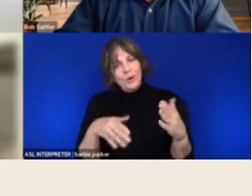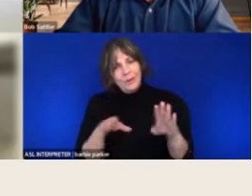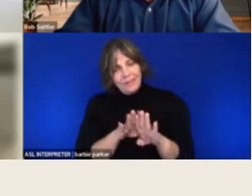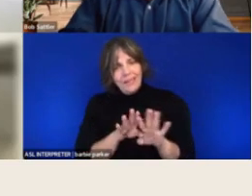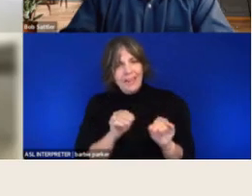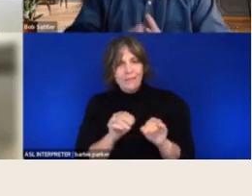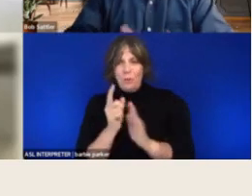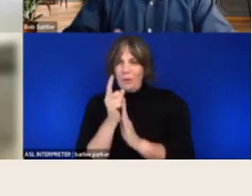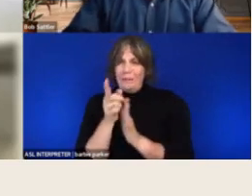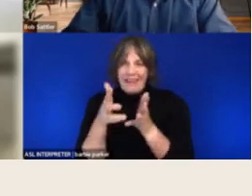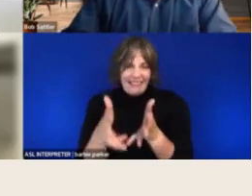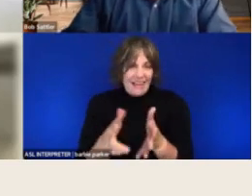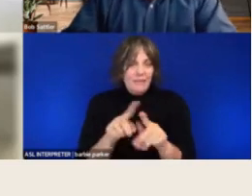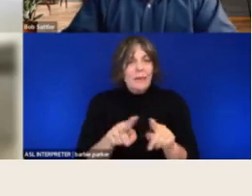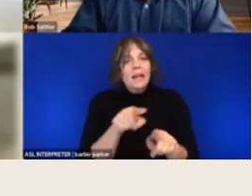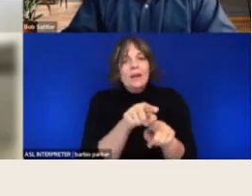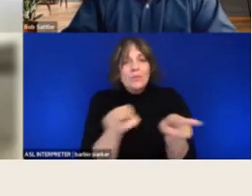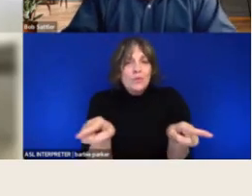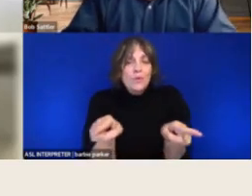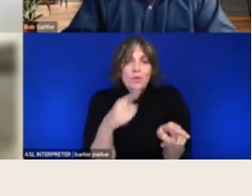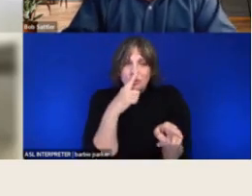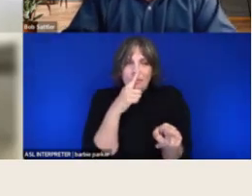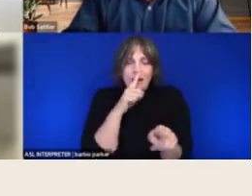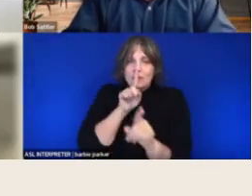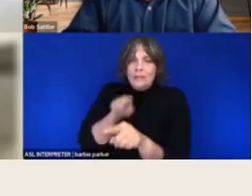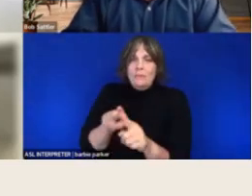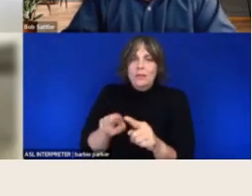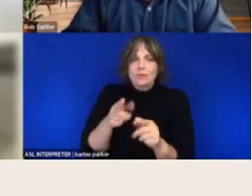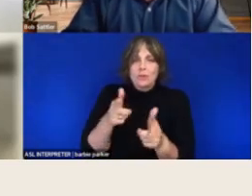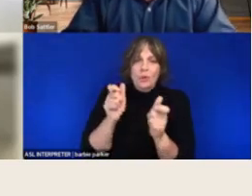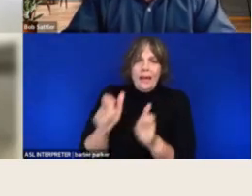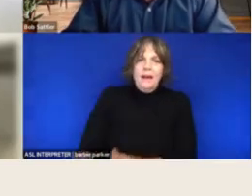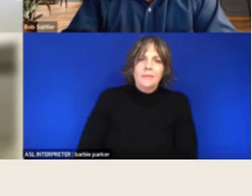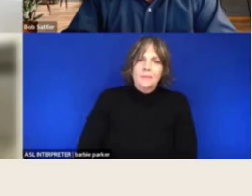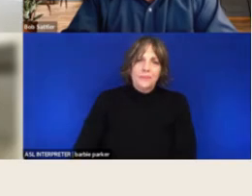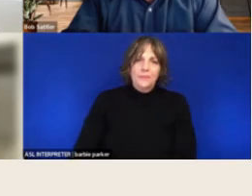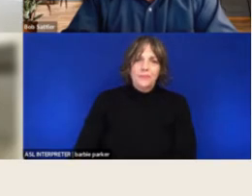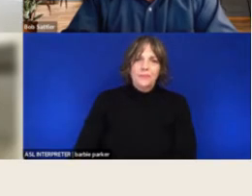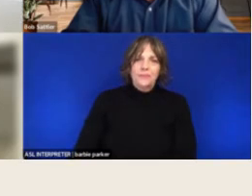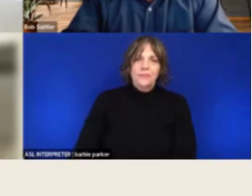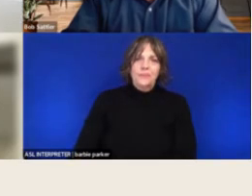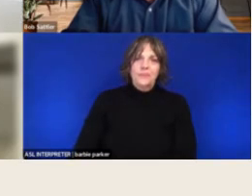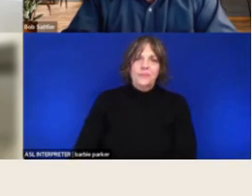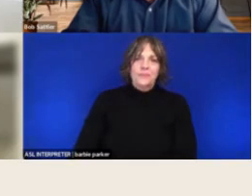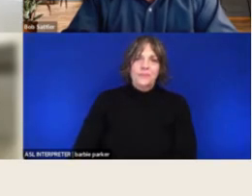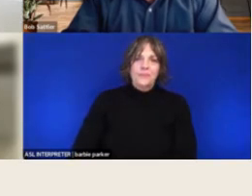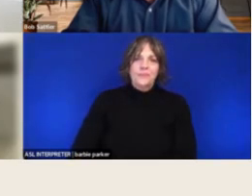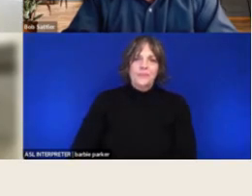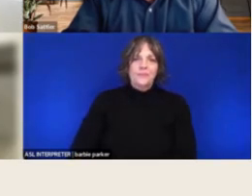love if you could just respond to a quick post webinar evaluation that should have just popped up on your screen. We'd